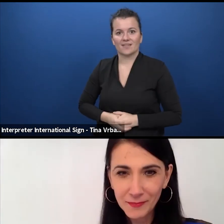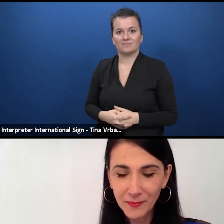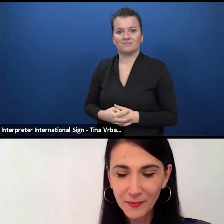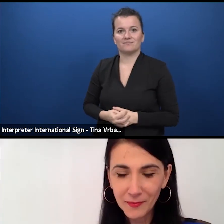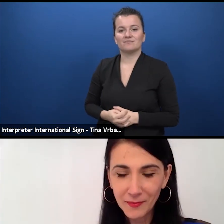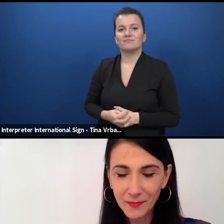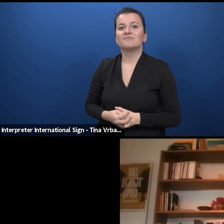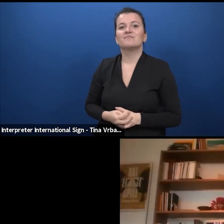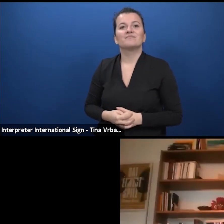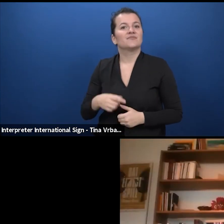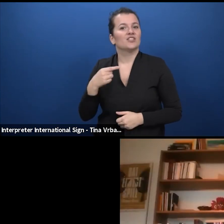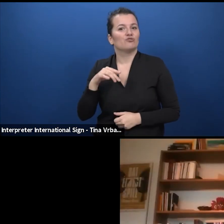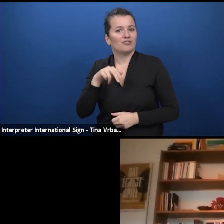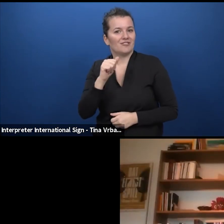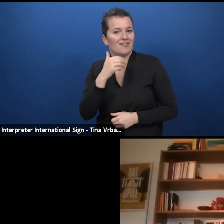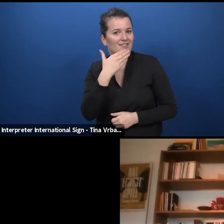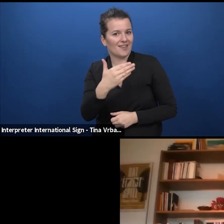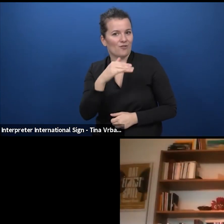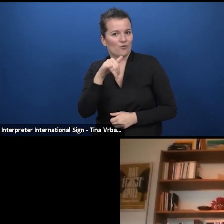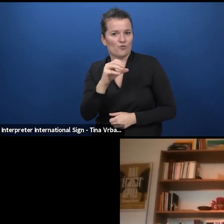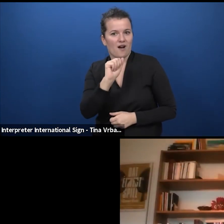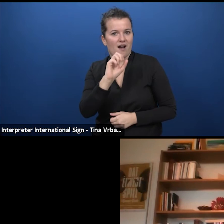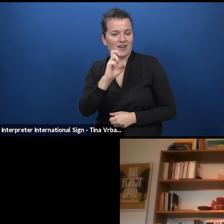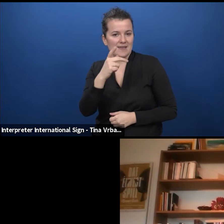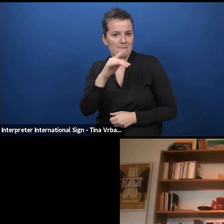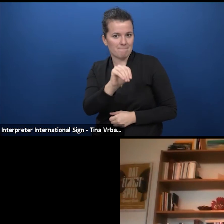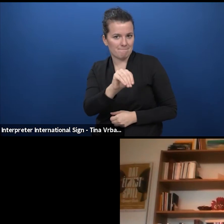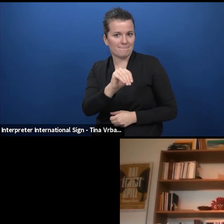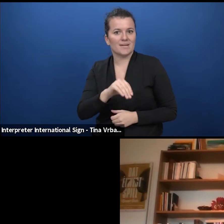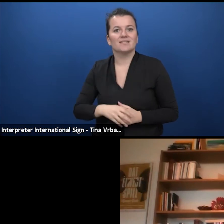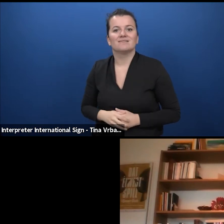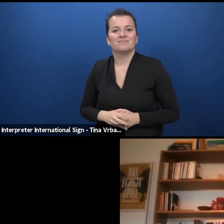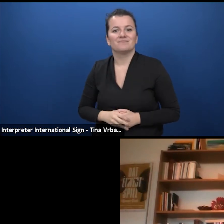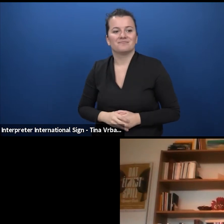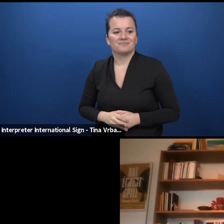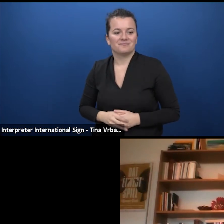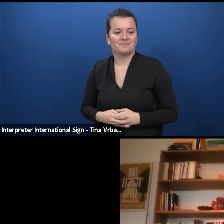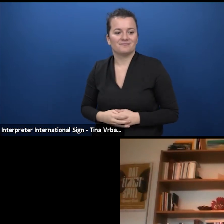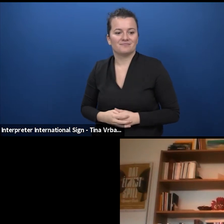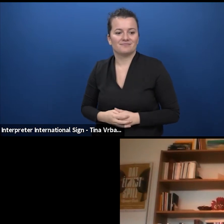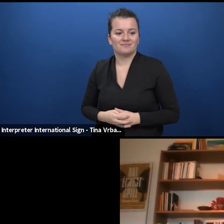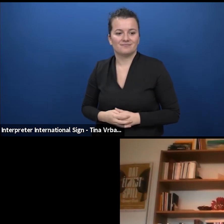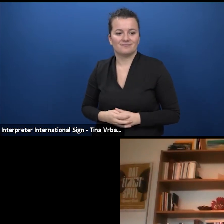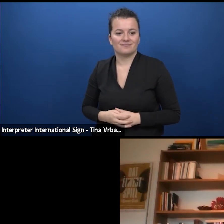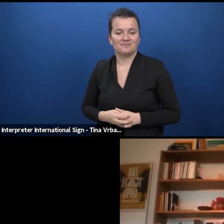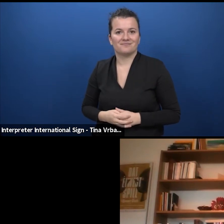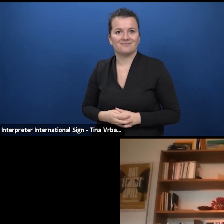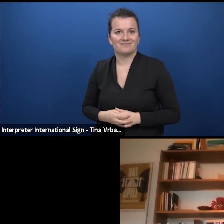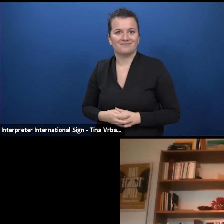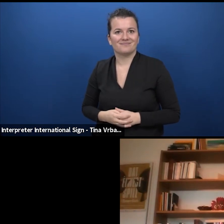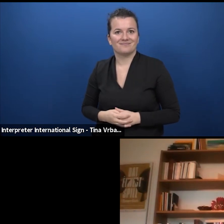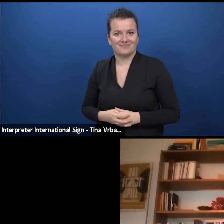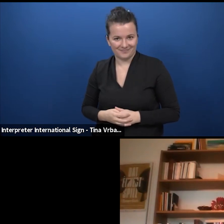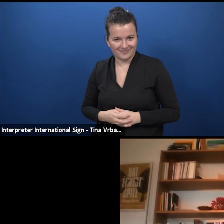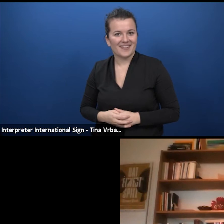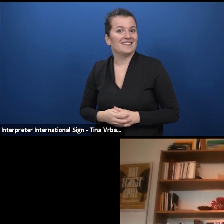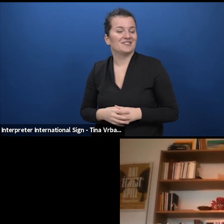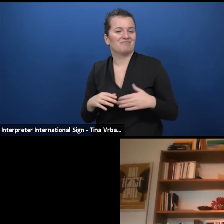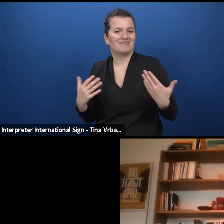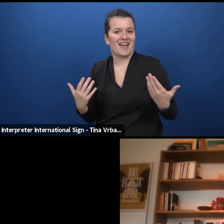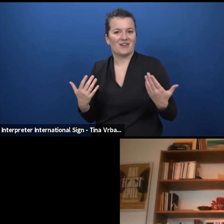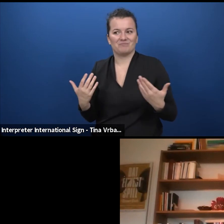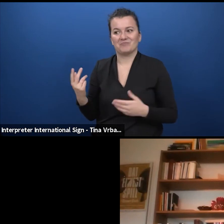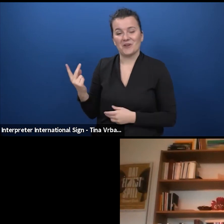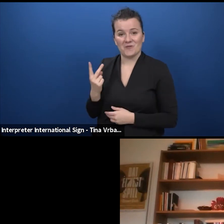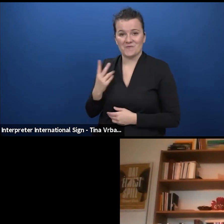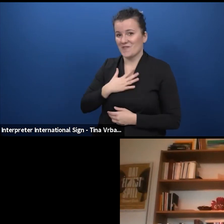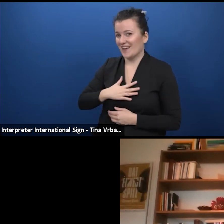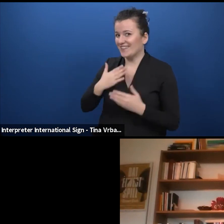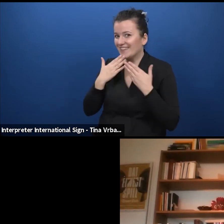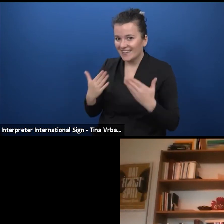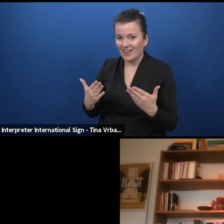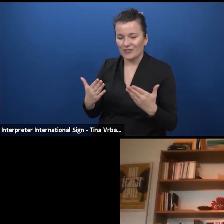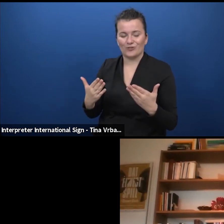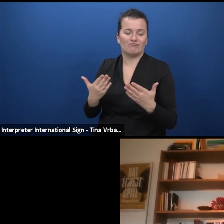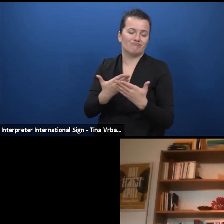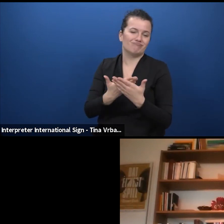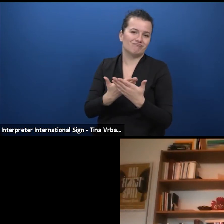Thank you Joachim. We are now back and we, we like to thank again to all our speakers.